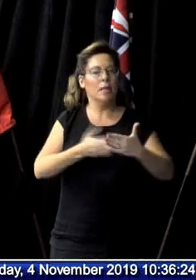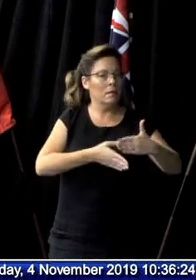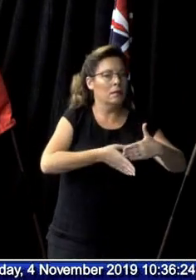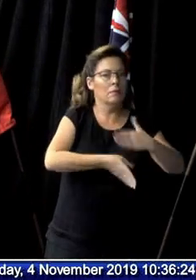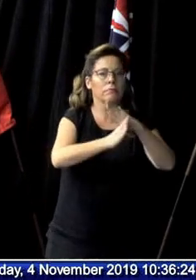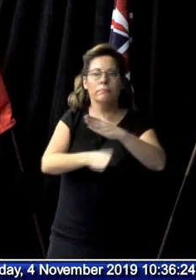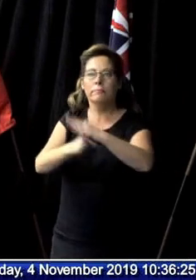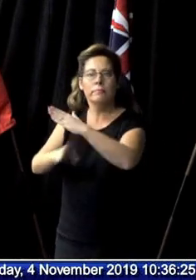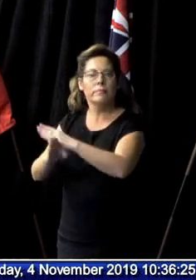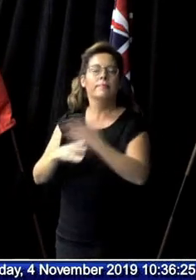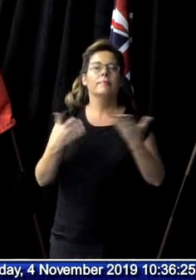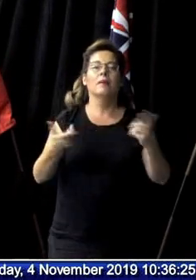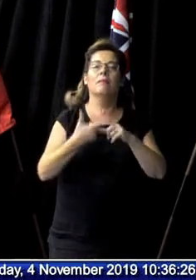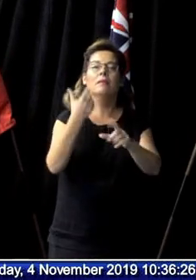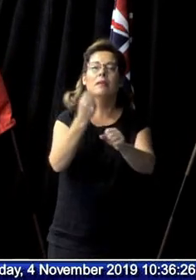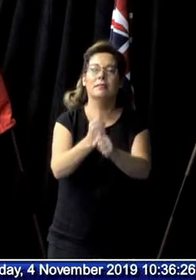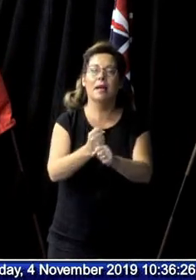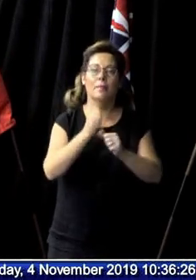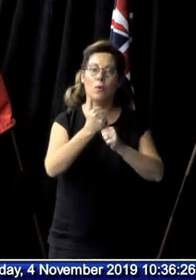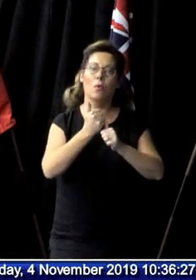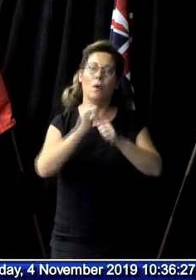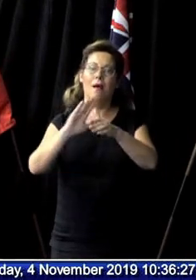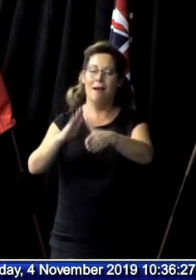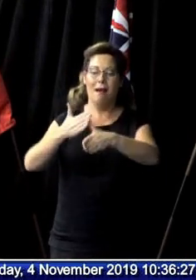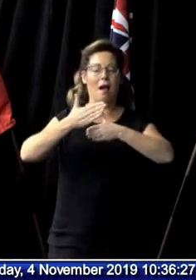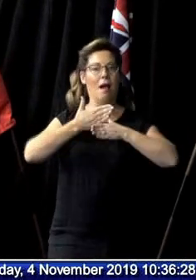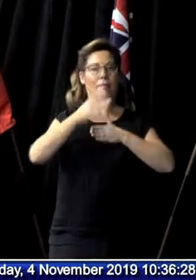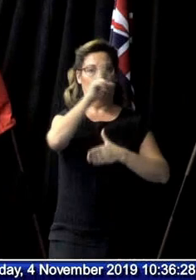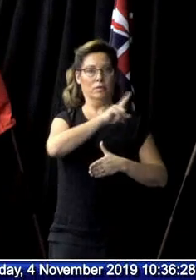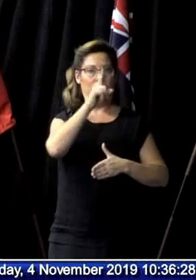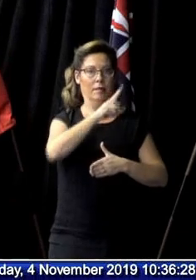particularly those in remote communities, an issue that has already been explored in